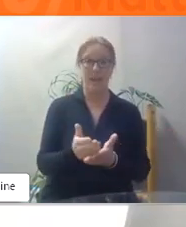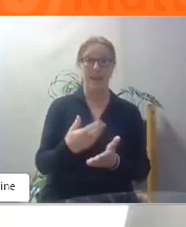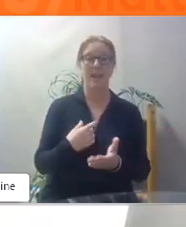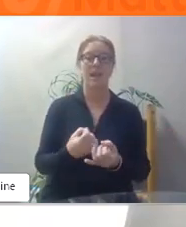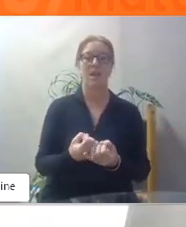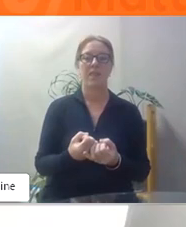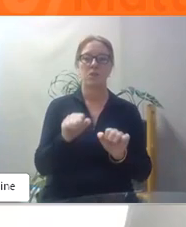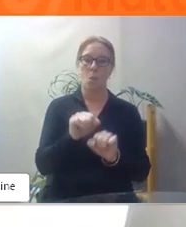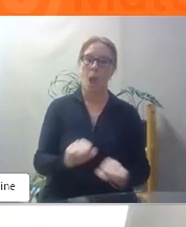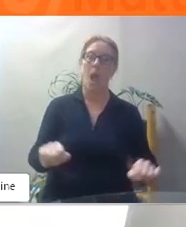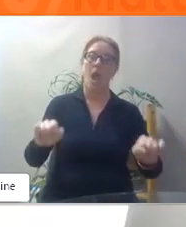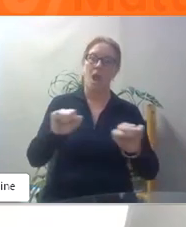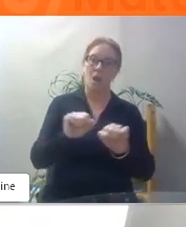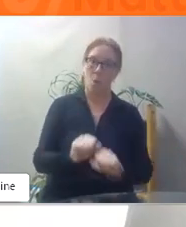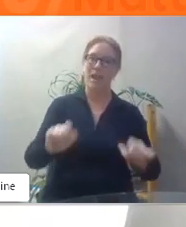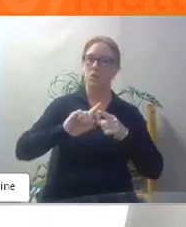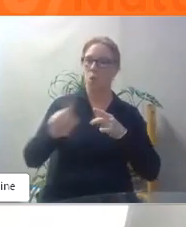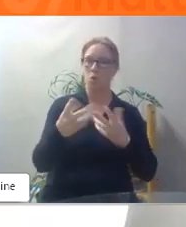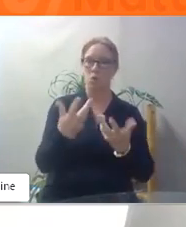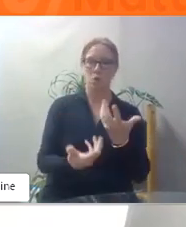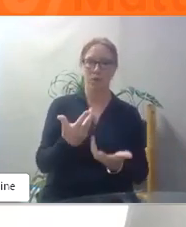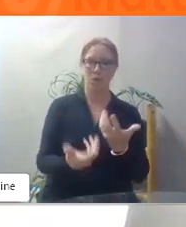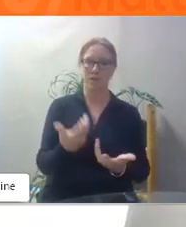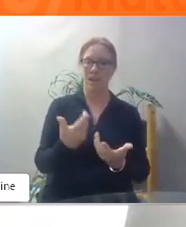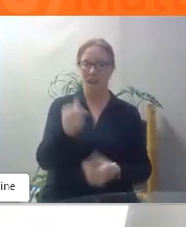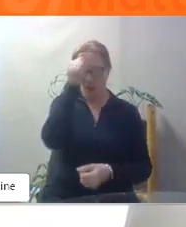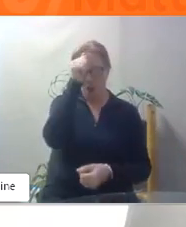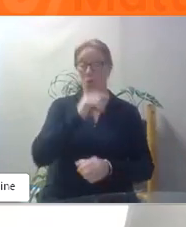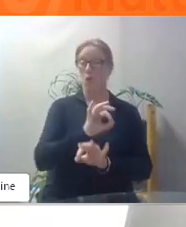way to go, and I know that's not an answer that you probably appreciate,